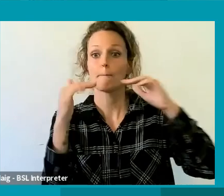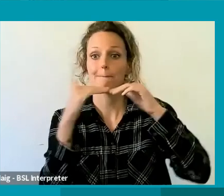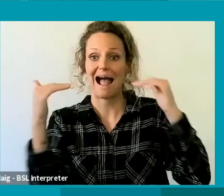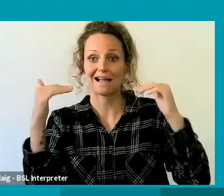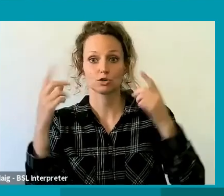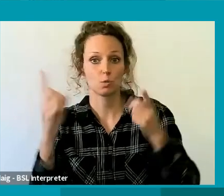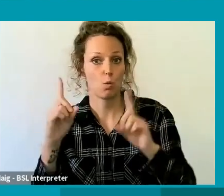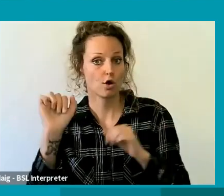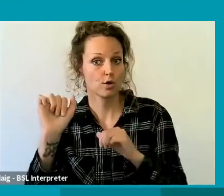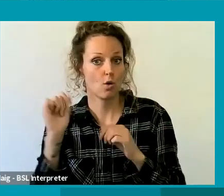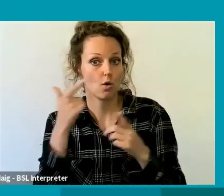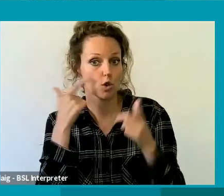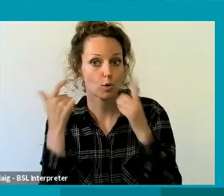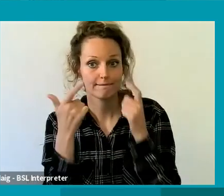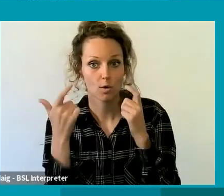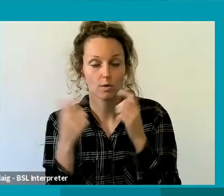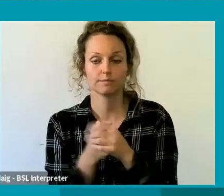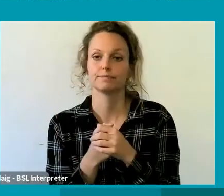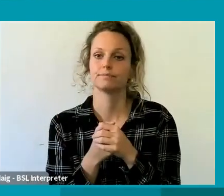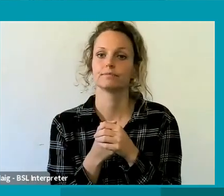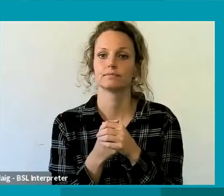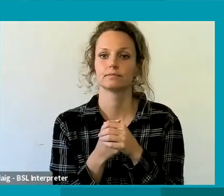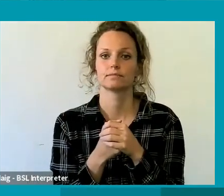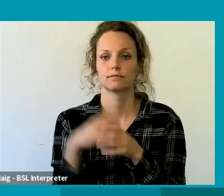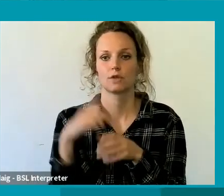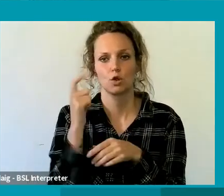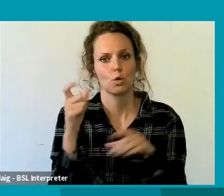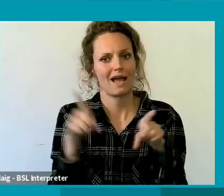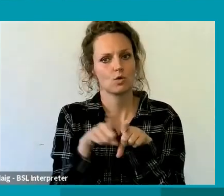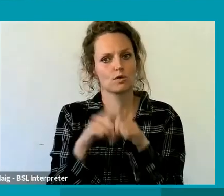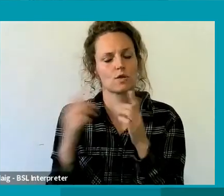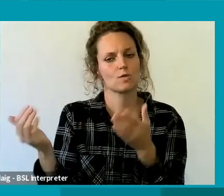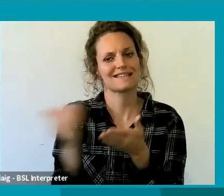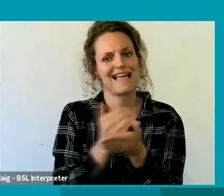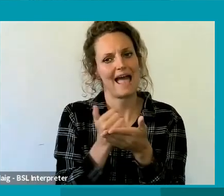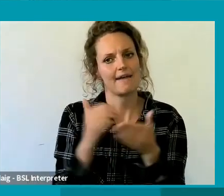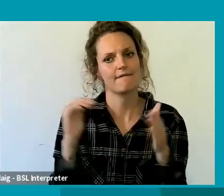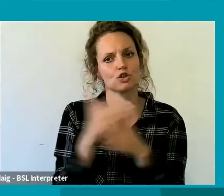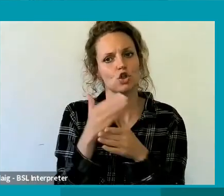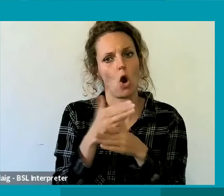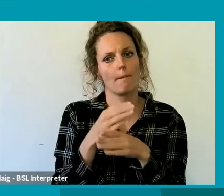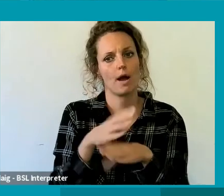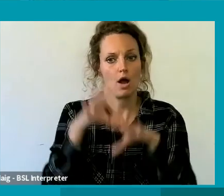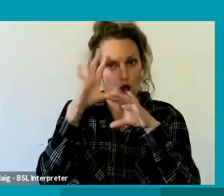You can also save those job alerts. On your LinkedIn as well and you will,